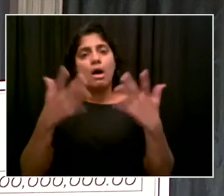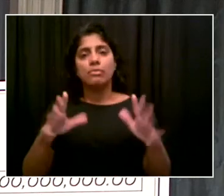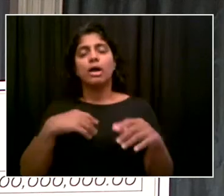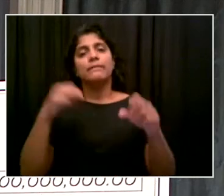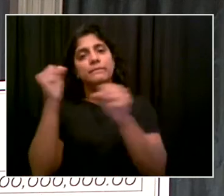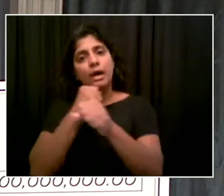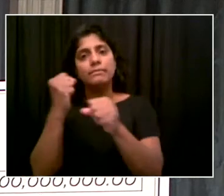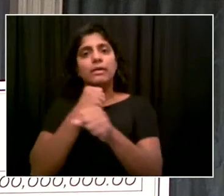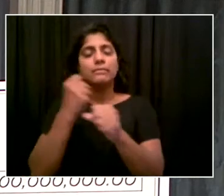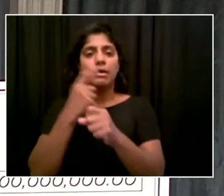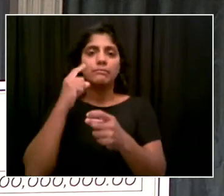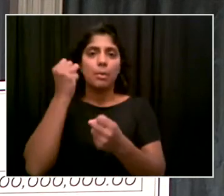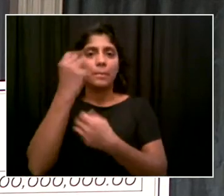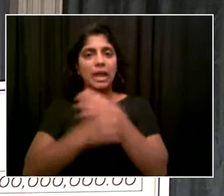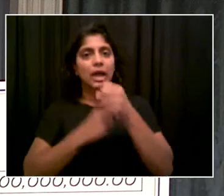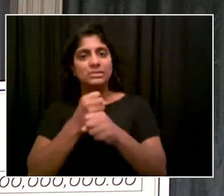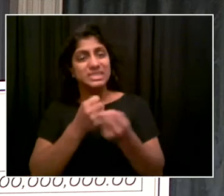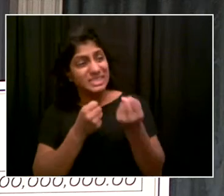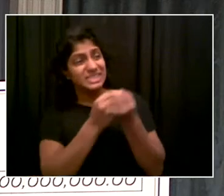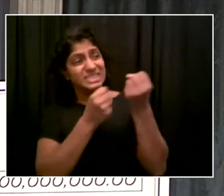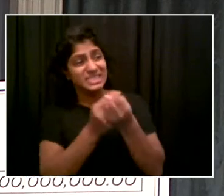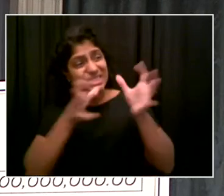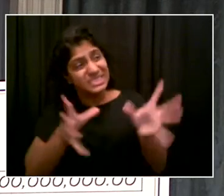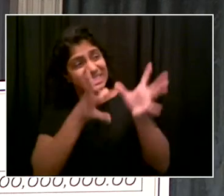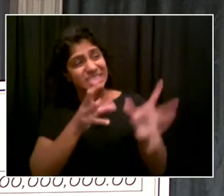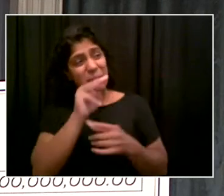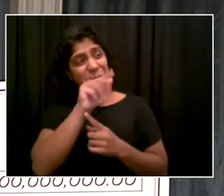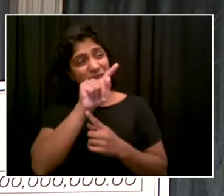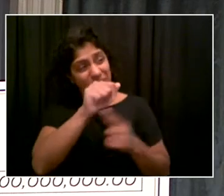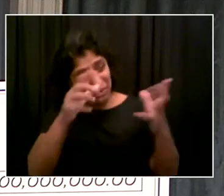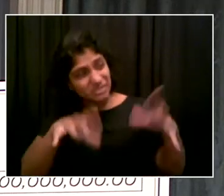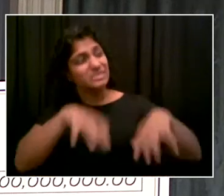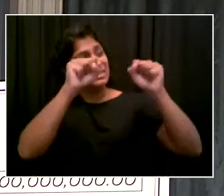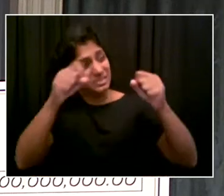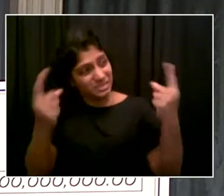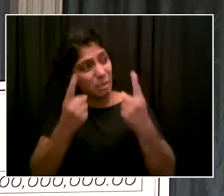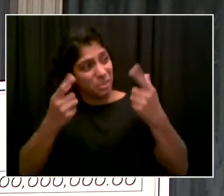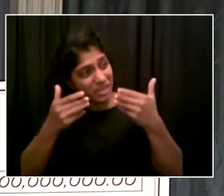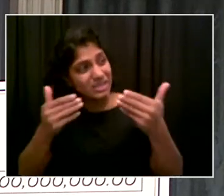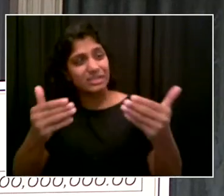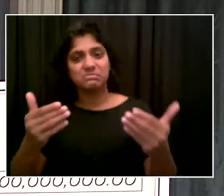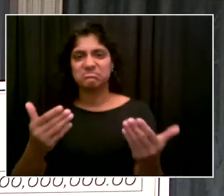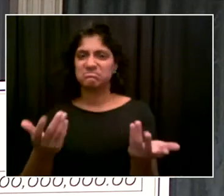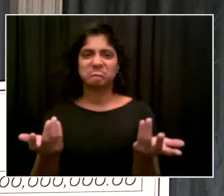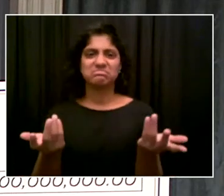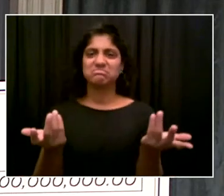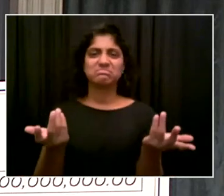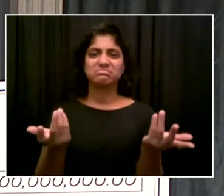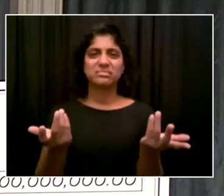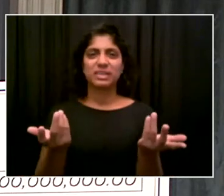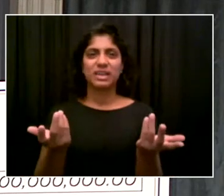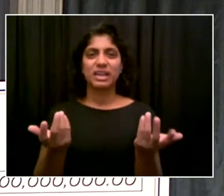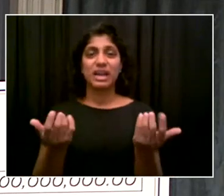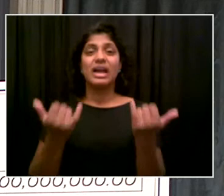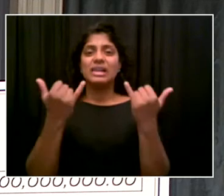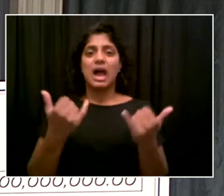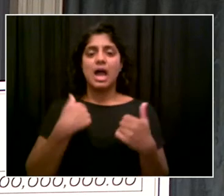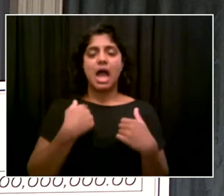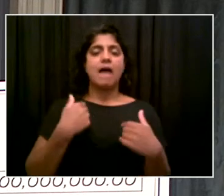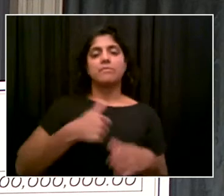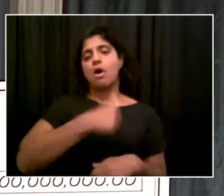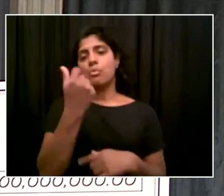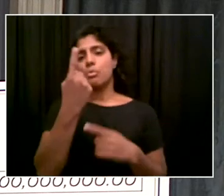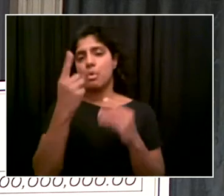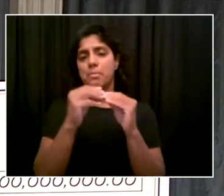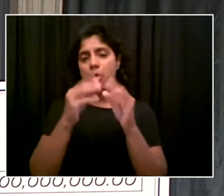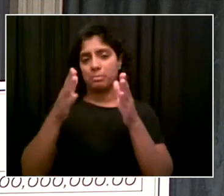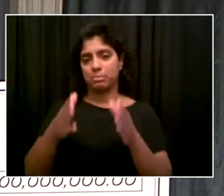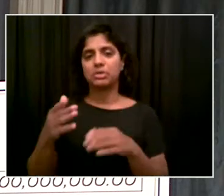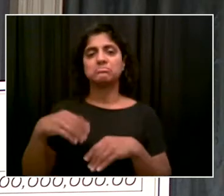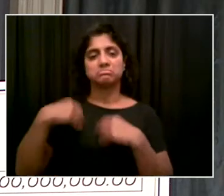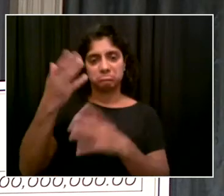PRICING.